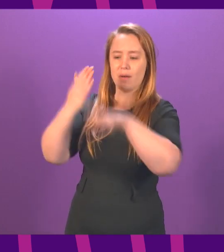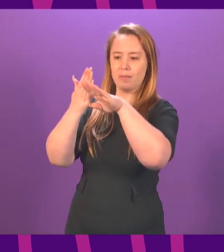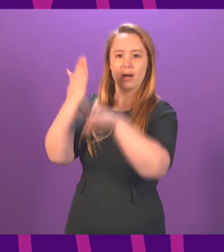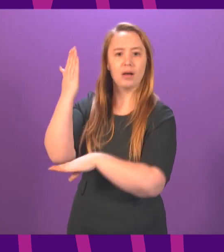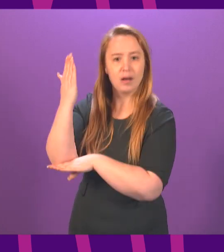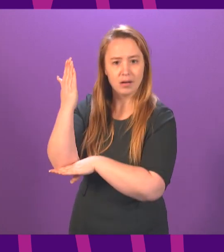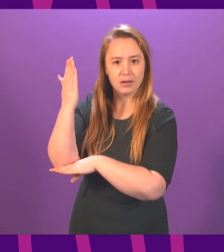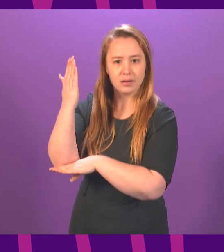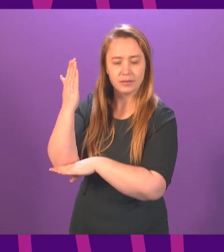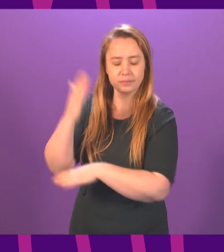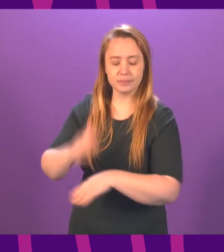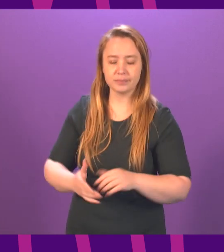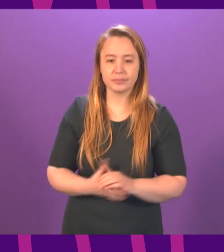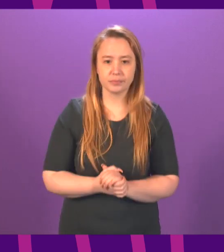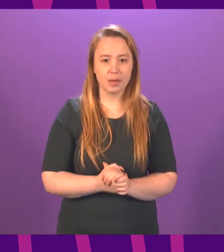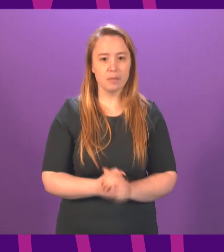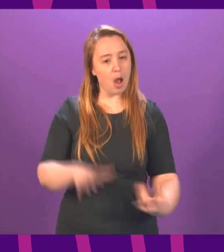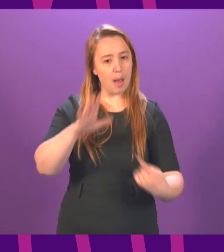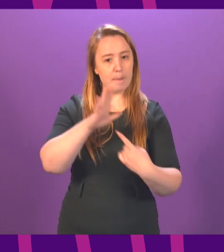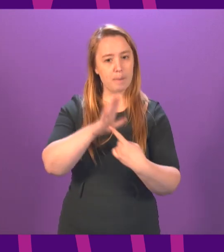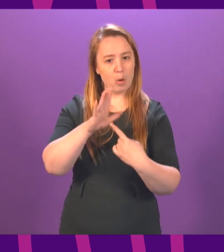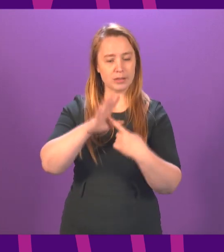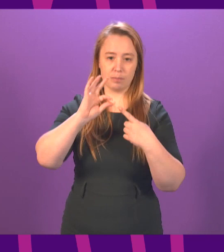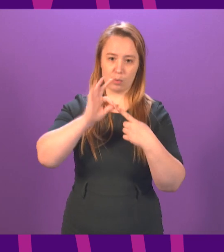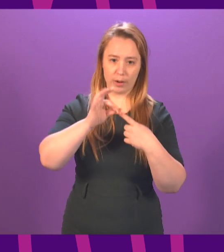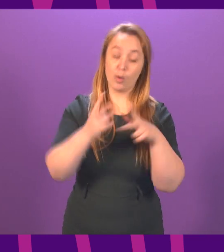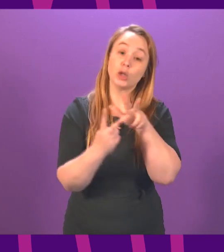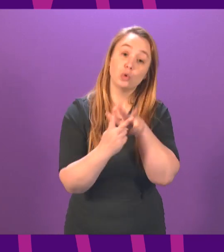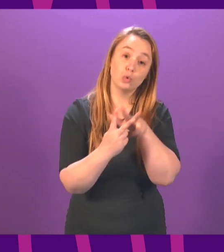clinical need. There are two important points, which I will set out as briefly as possible.